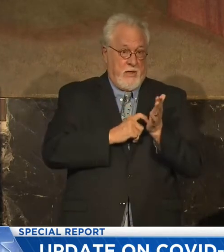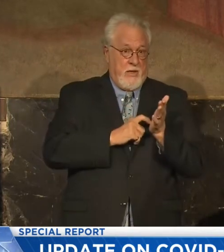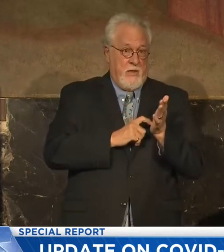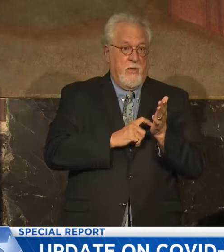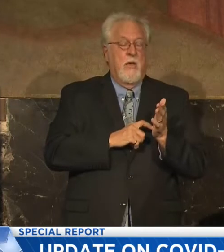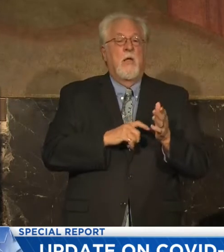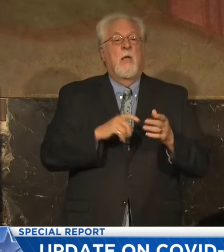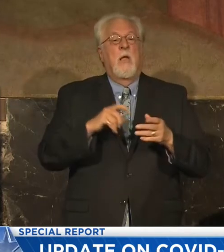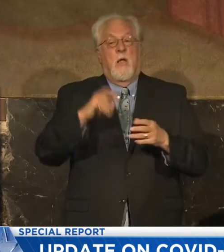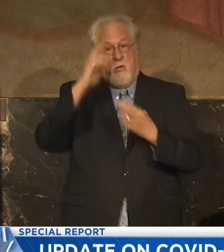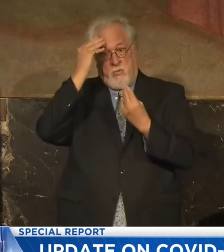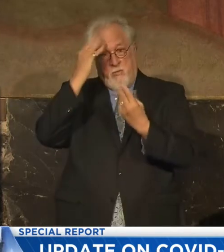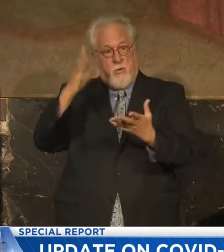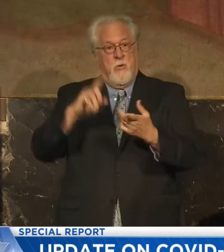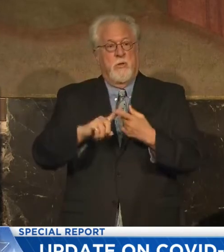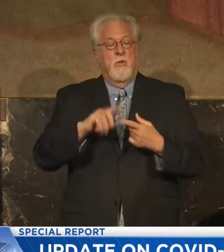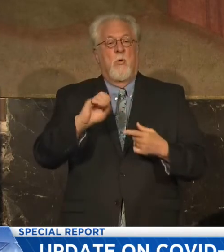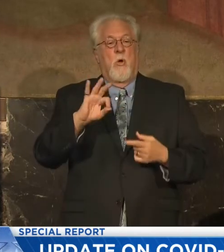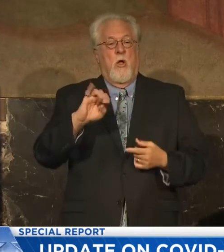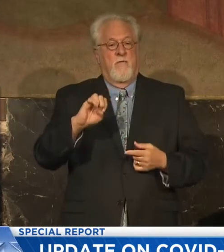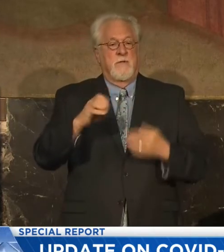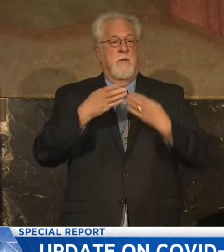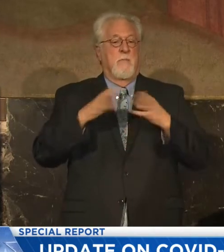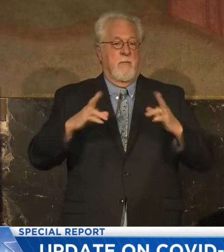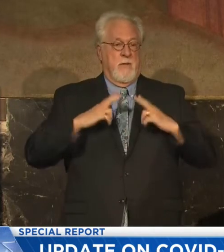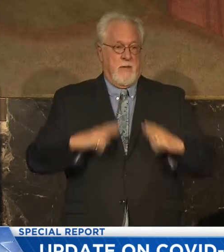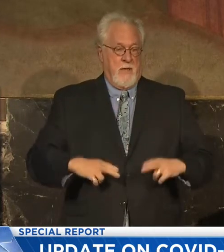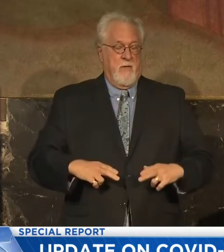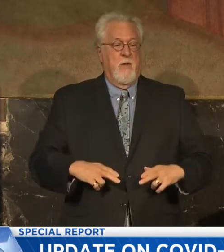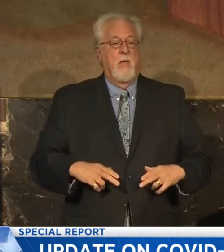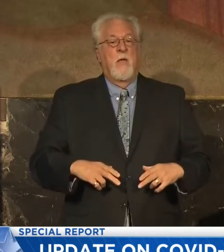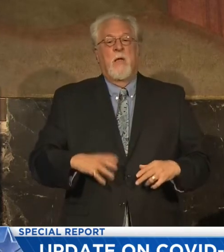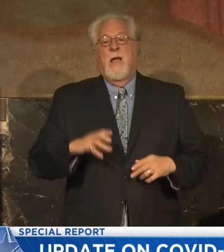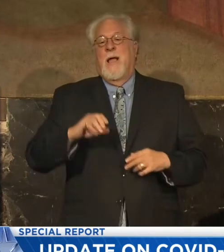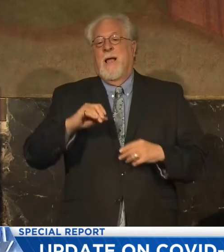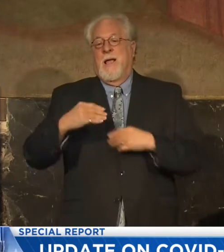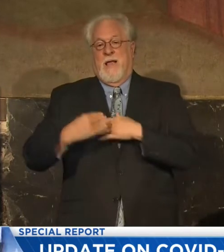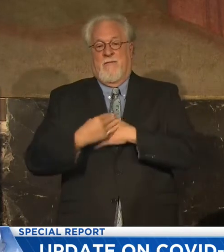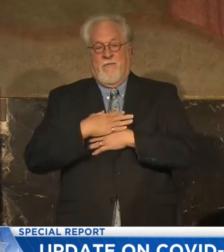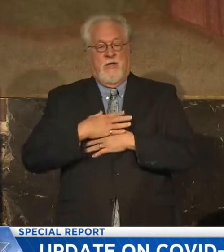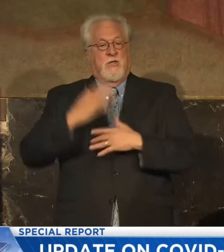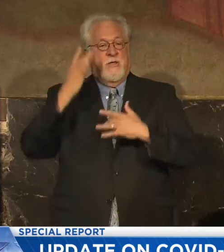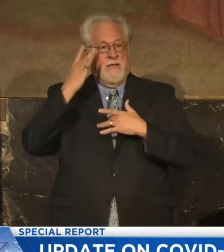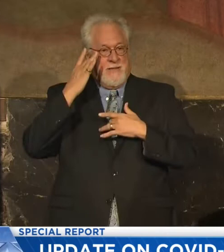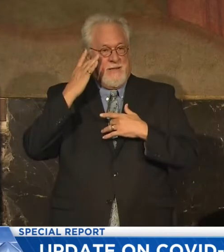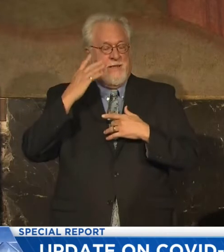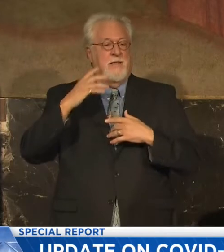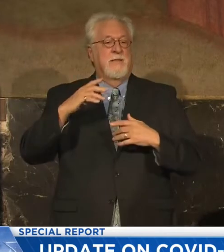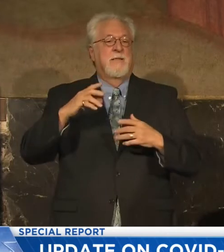MIS-C AND URGE PROVIDERS THAT CARE FOR OR CARING FOR PATIENTS THAT ARE UNDER THAN 21 YEARS OF